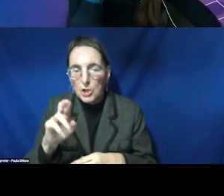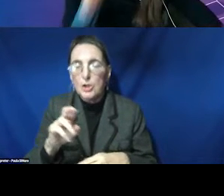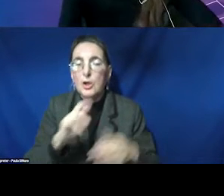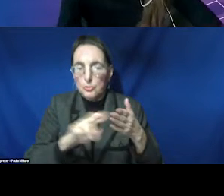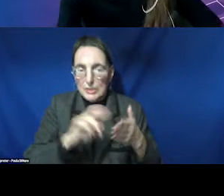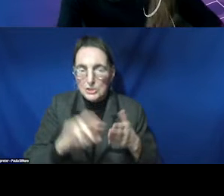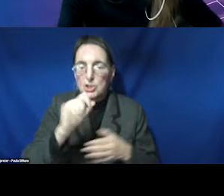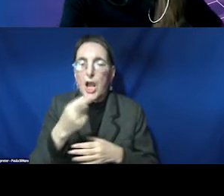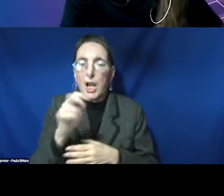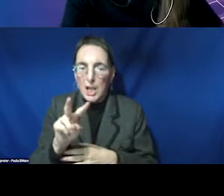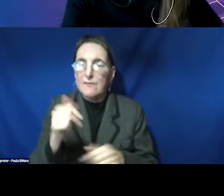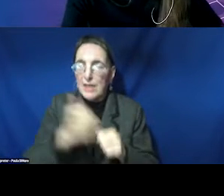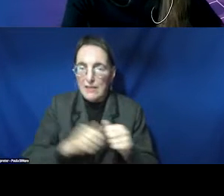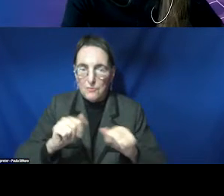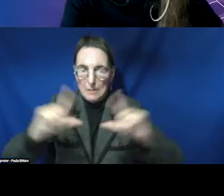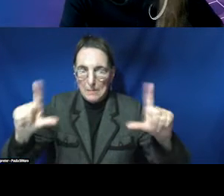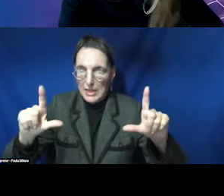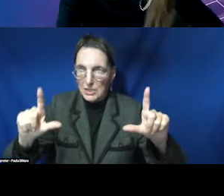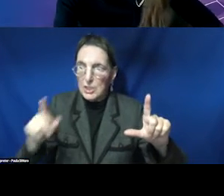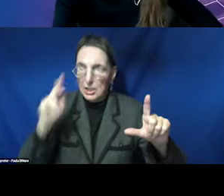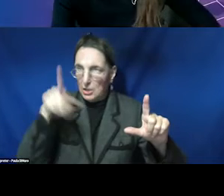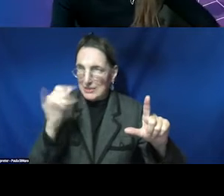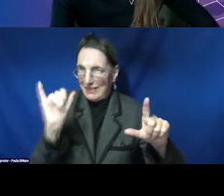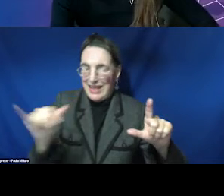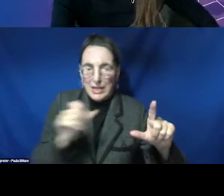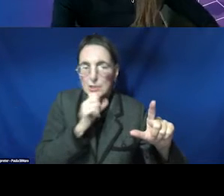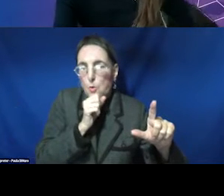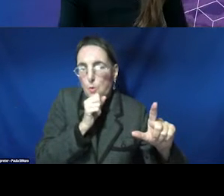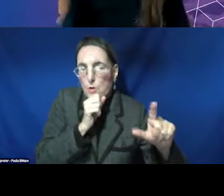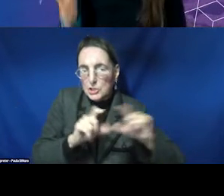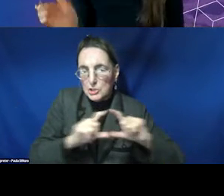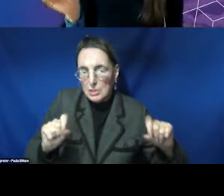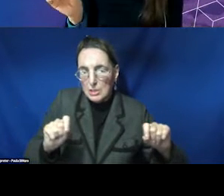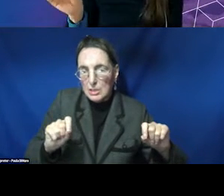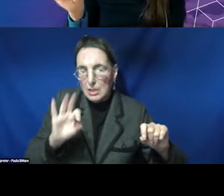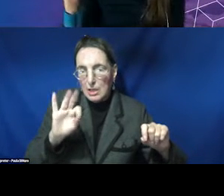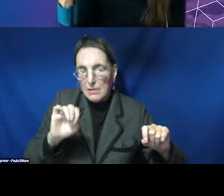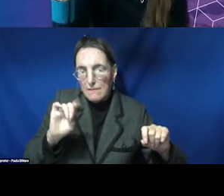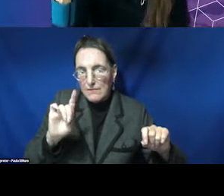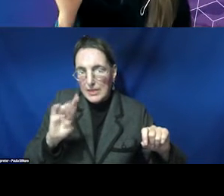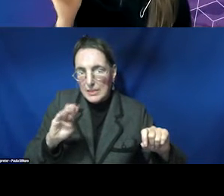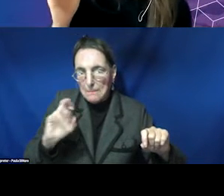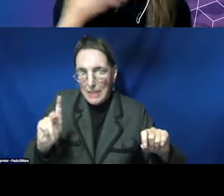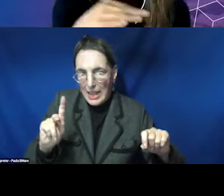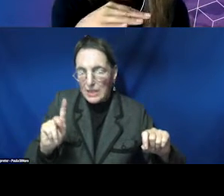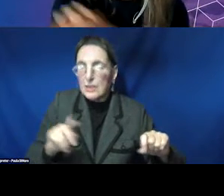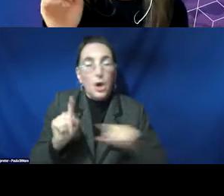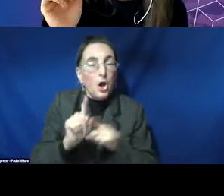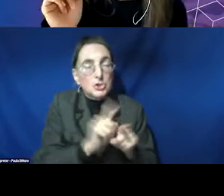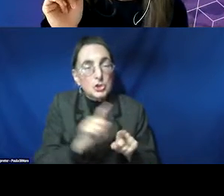And it looks like this. It's a orange Feedback button. But also you will see the feedback button in all of the demo sites.